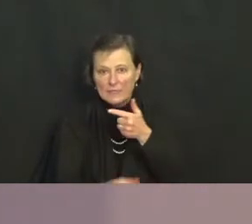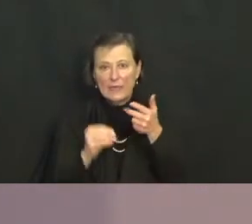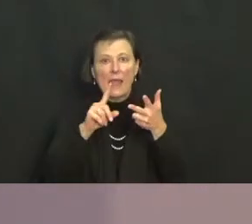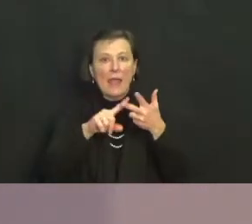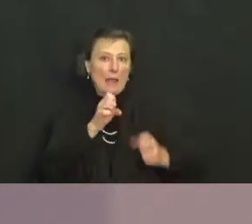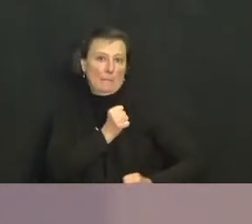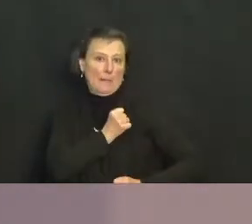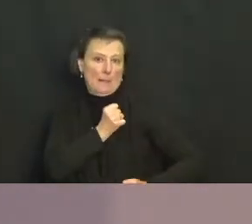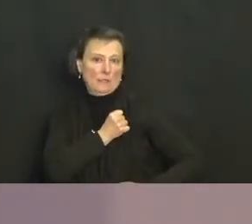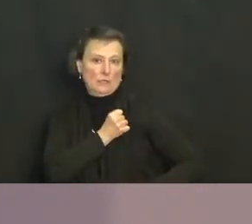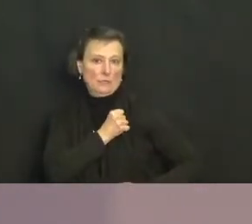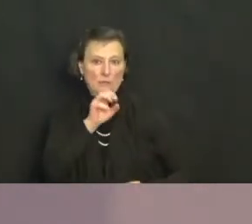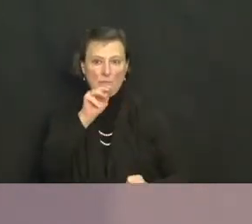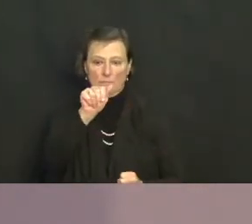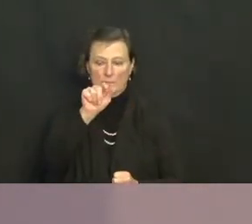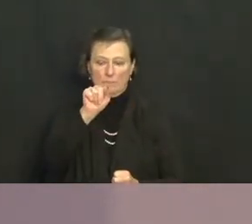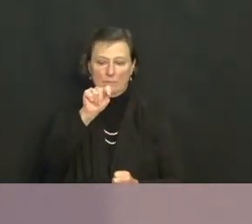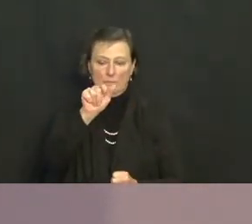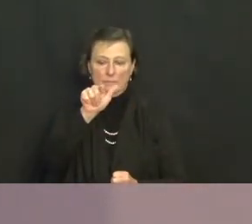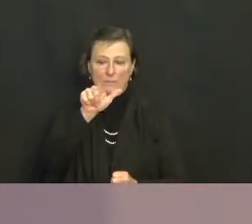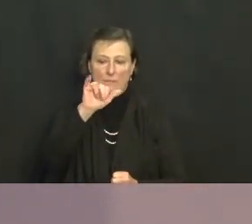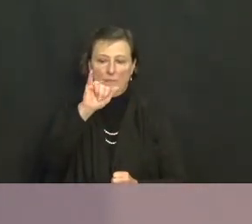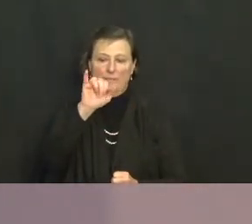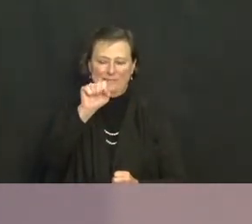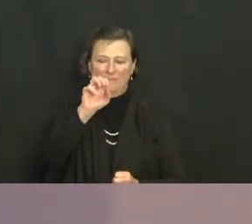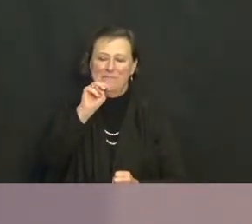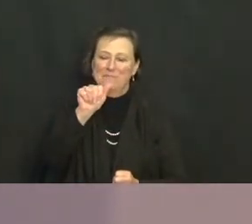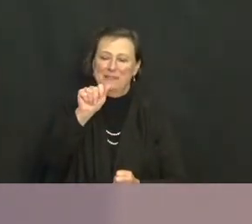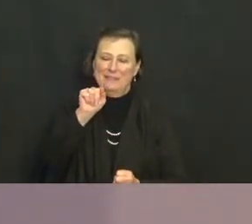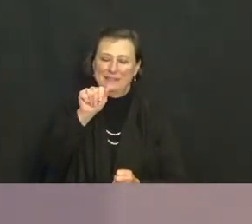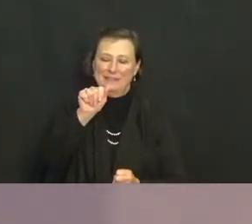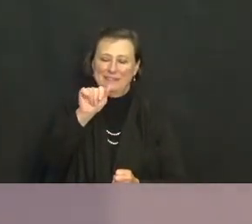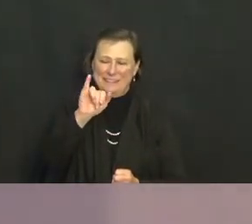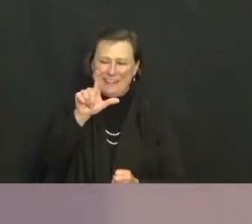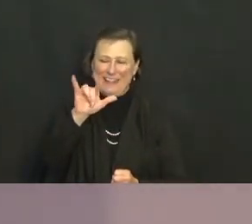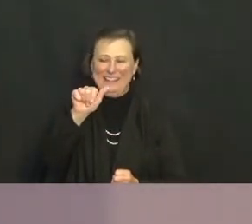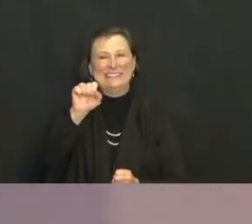Racism, poverty, and militarism.